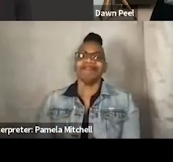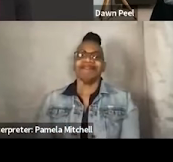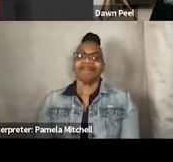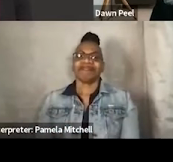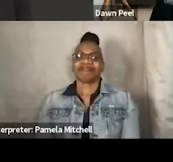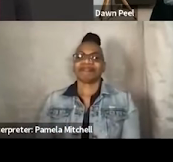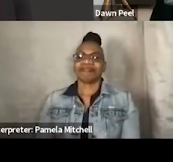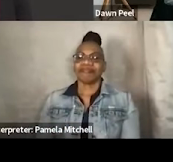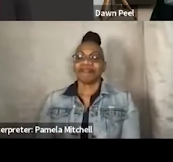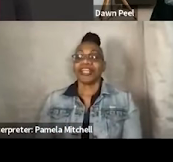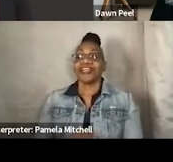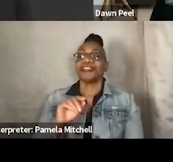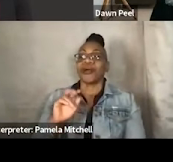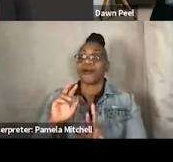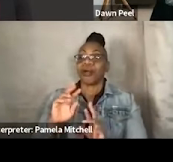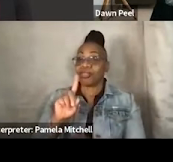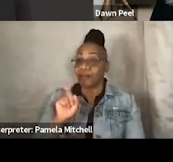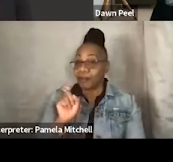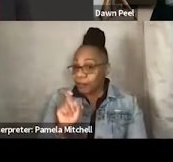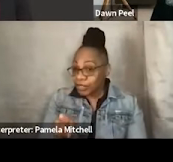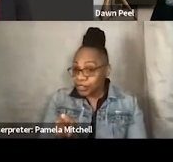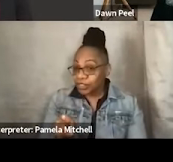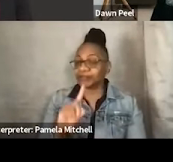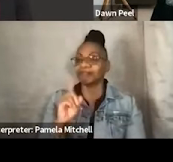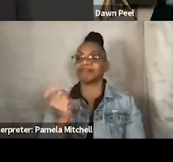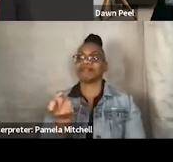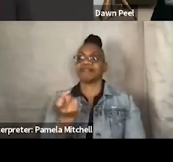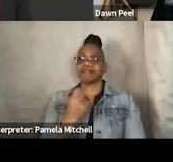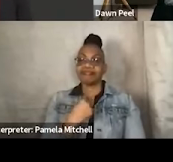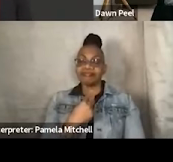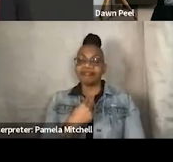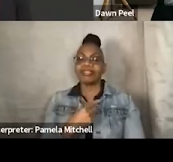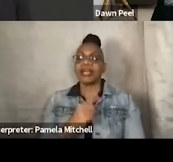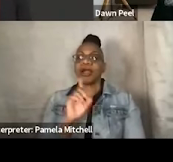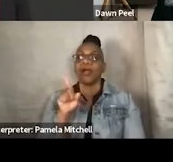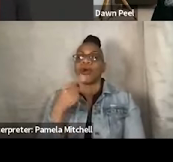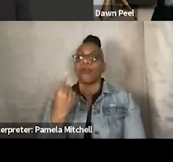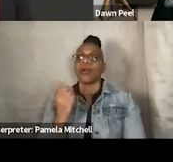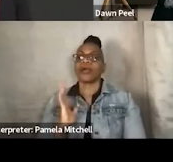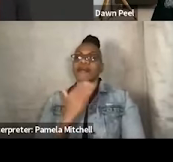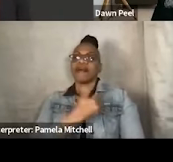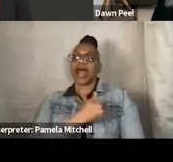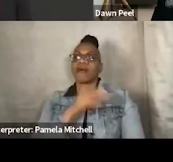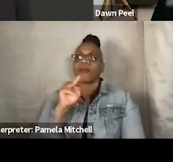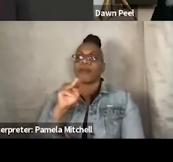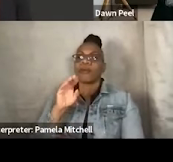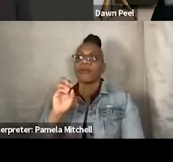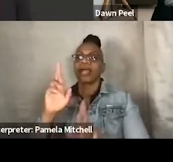So, the question, though, so one of our mobile crisis providers is Behavioral Health Link,